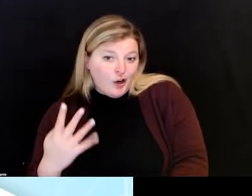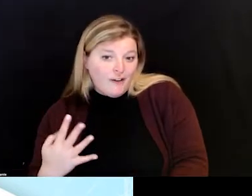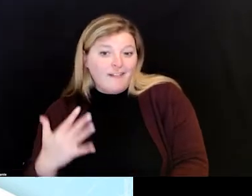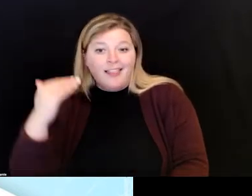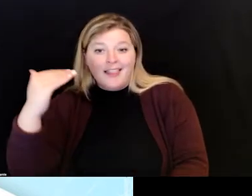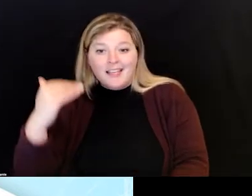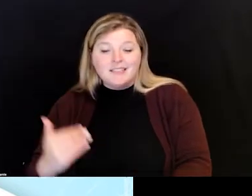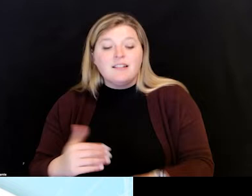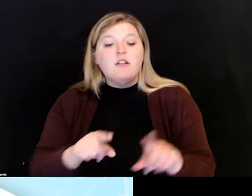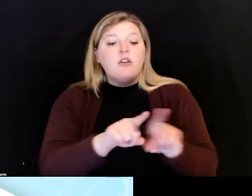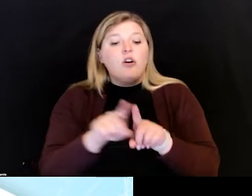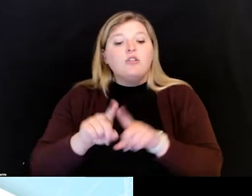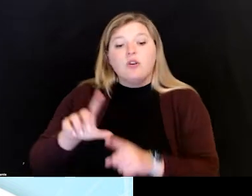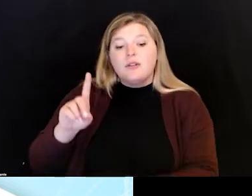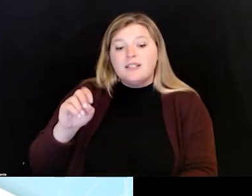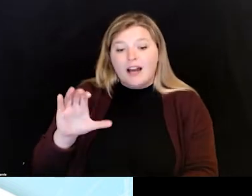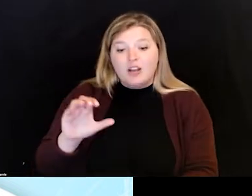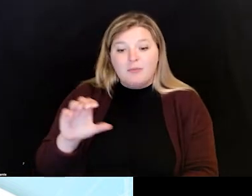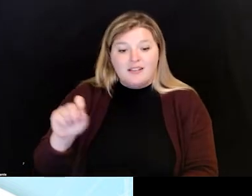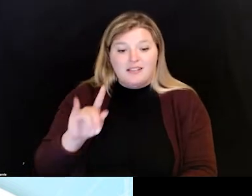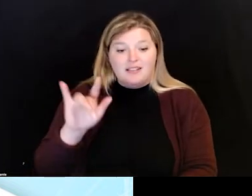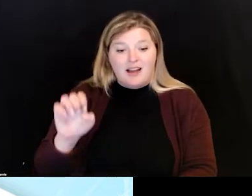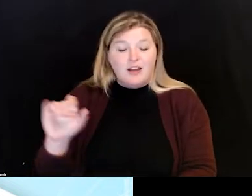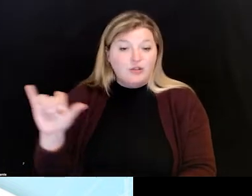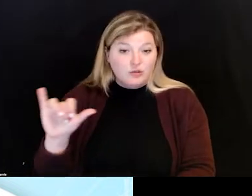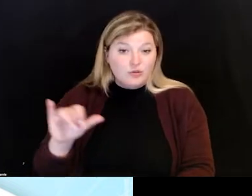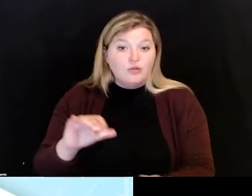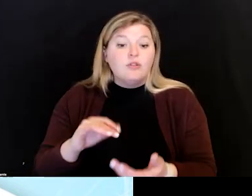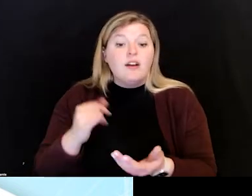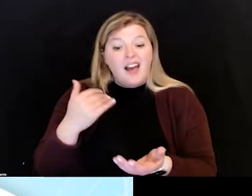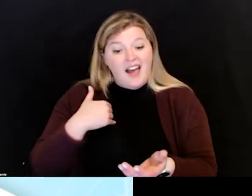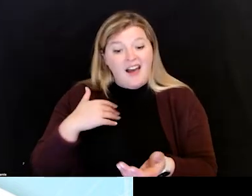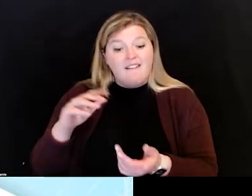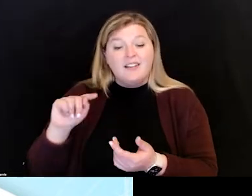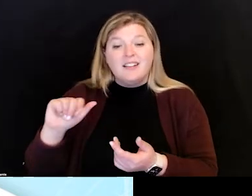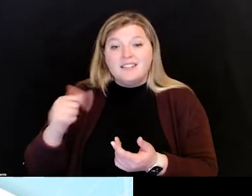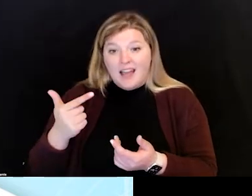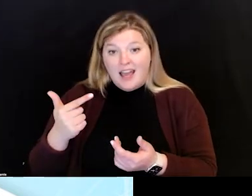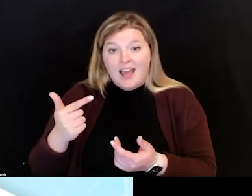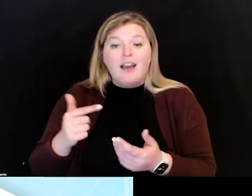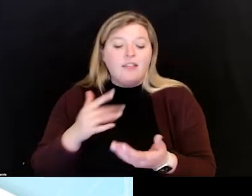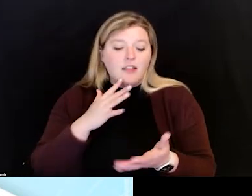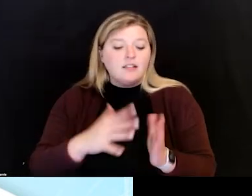It provides the tag, but is also a visual reminder of what level heading you're using.